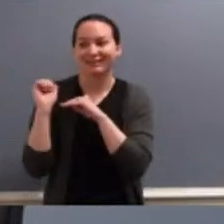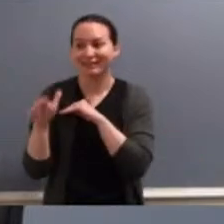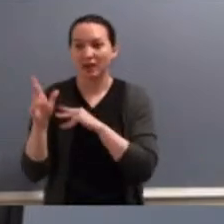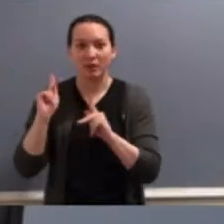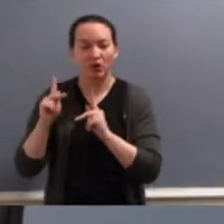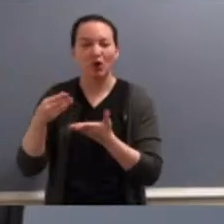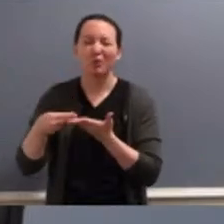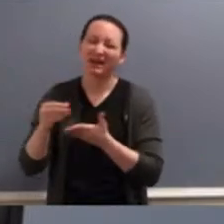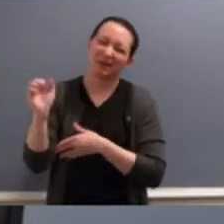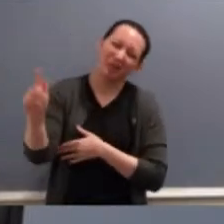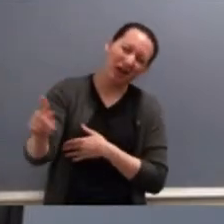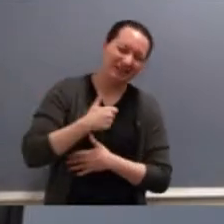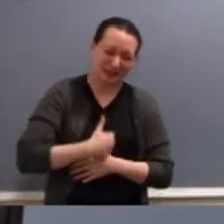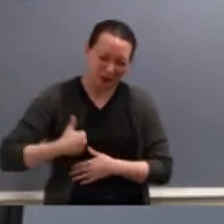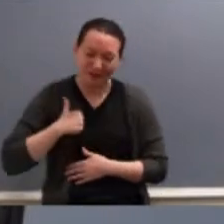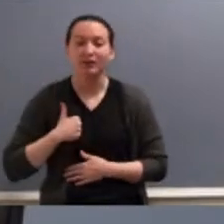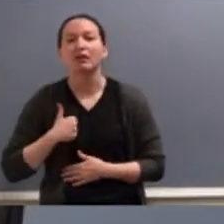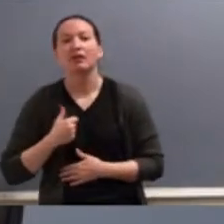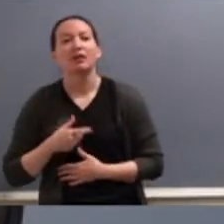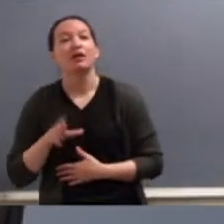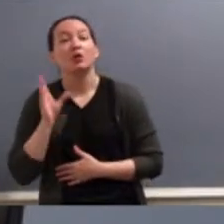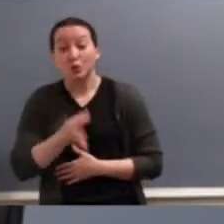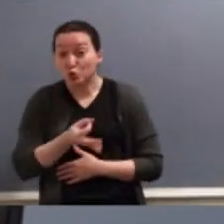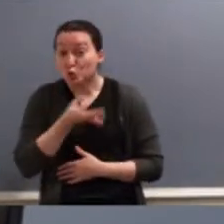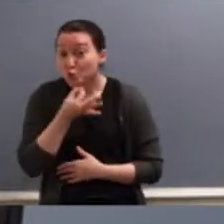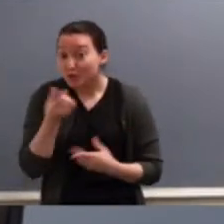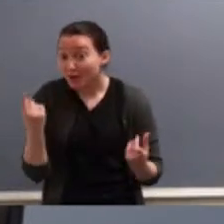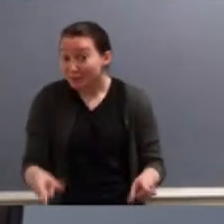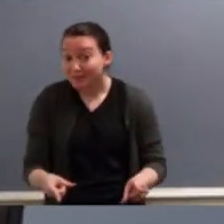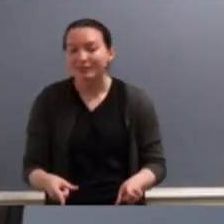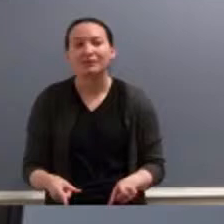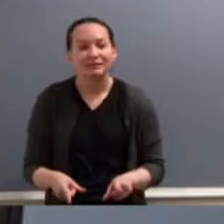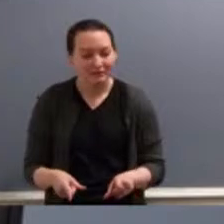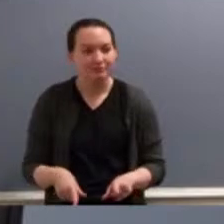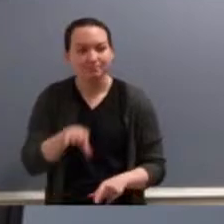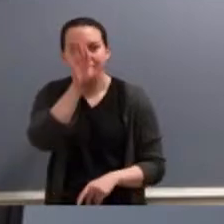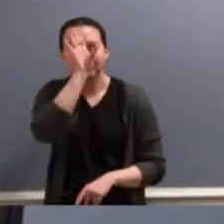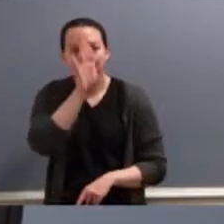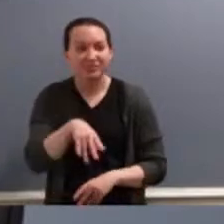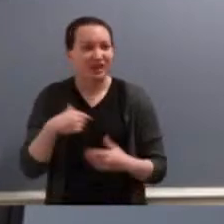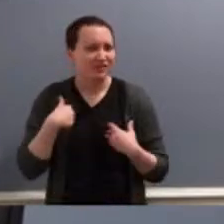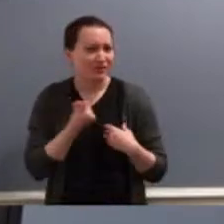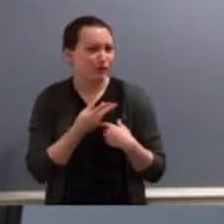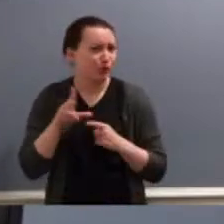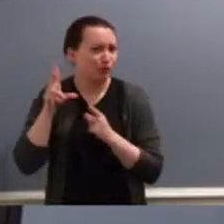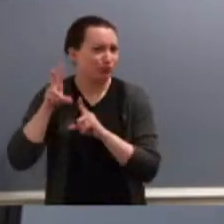back and so it will be coming very soon because I know we already had a few applications coming in